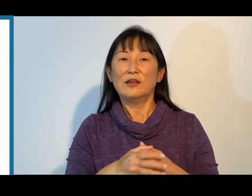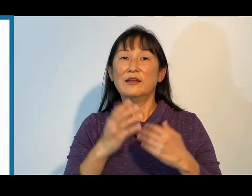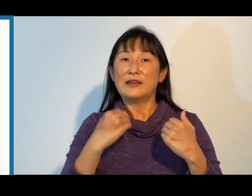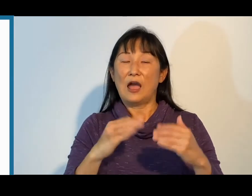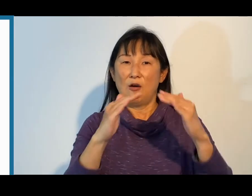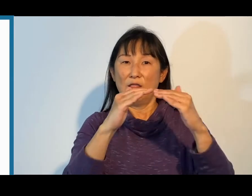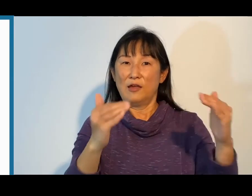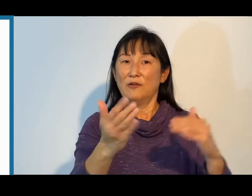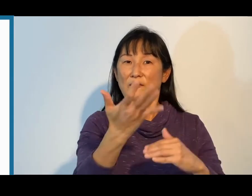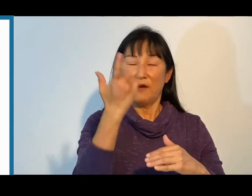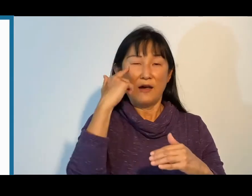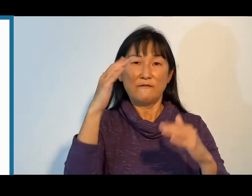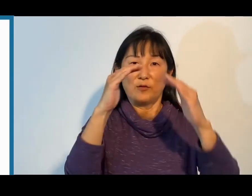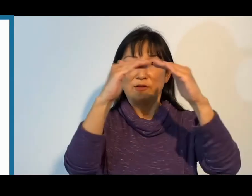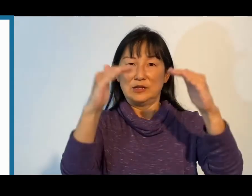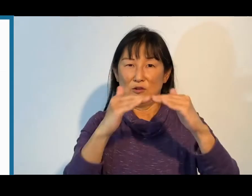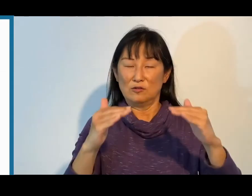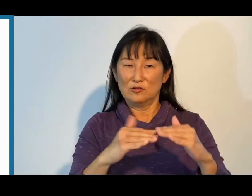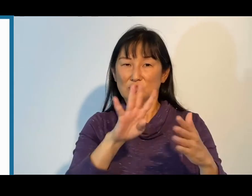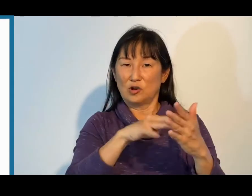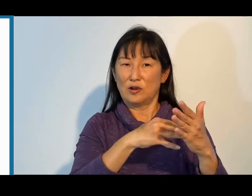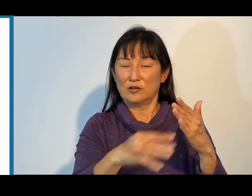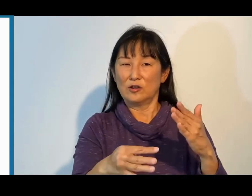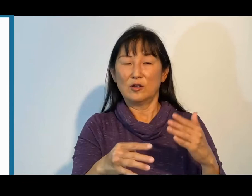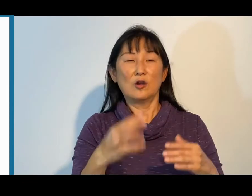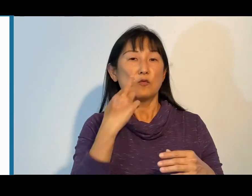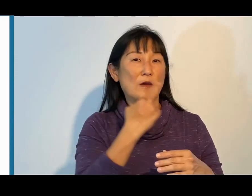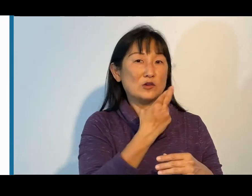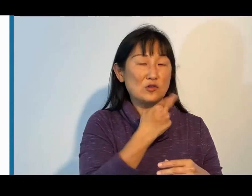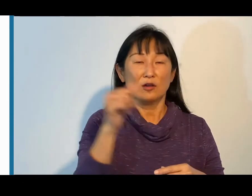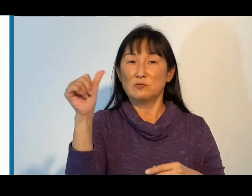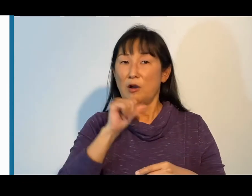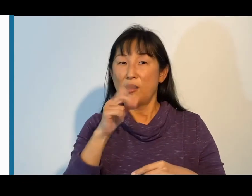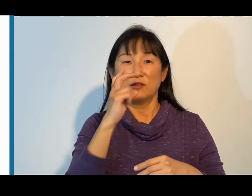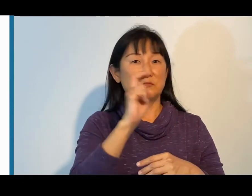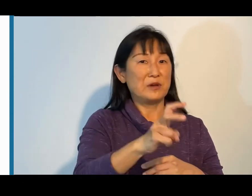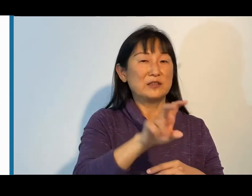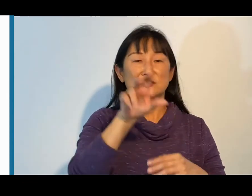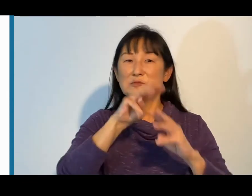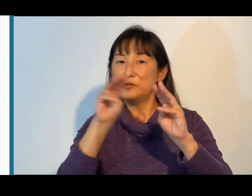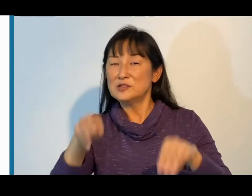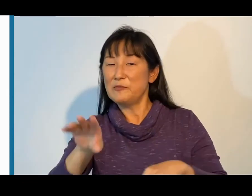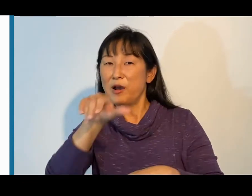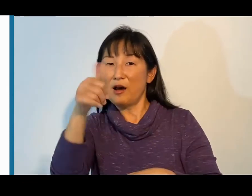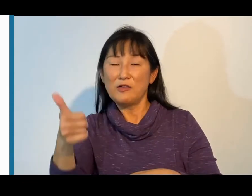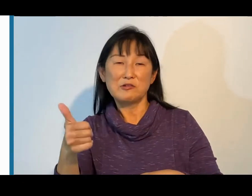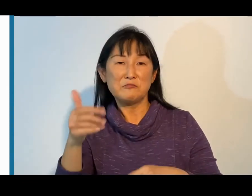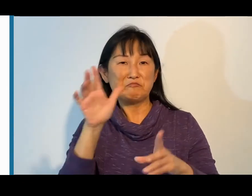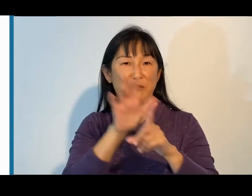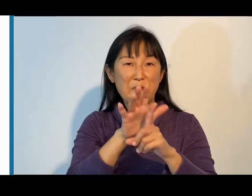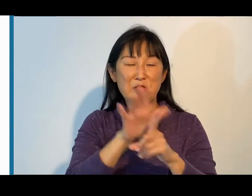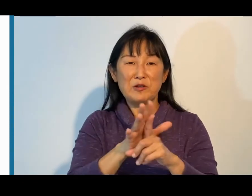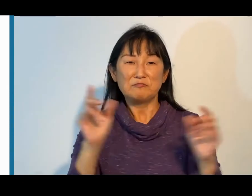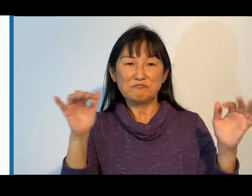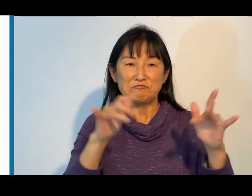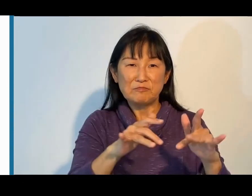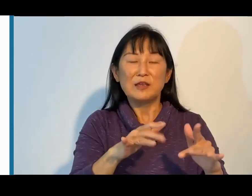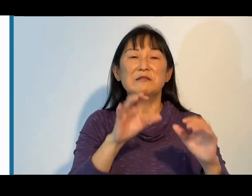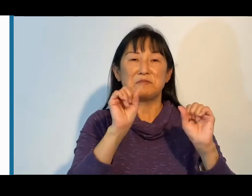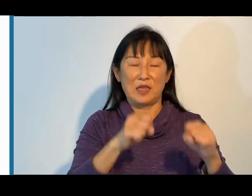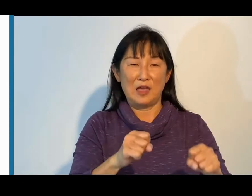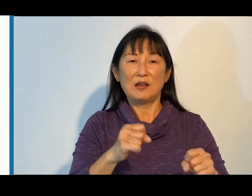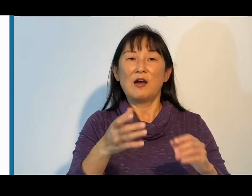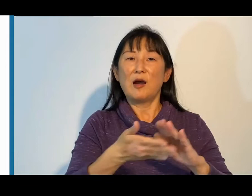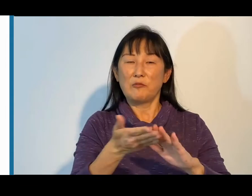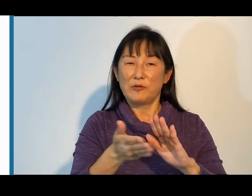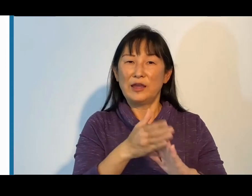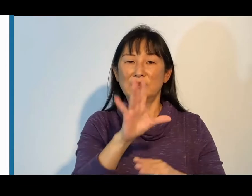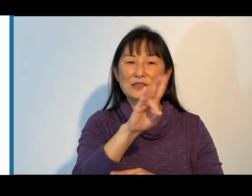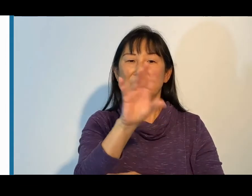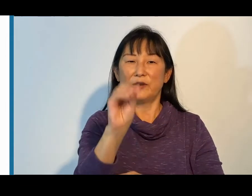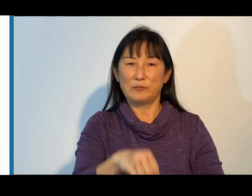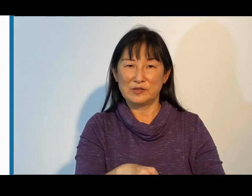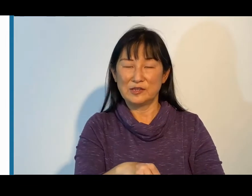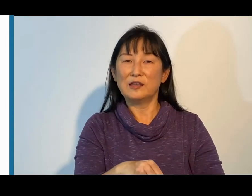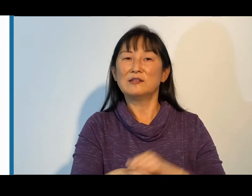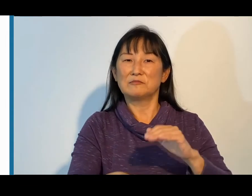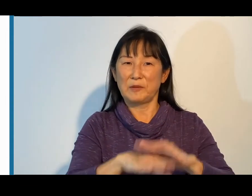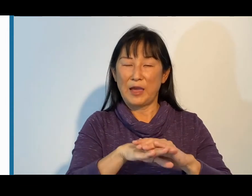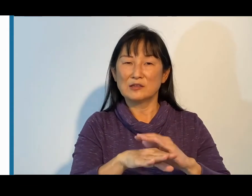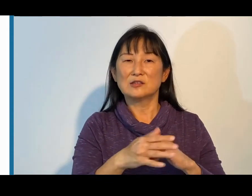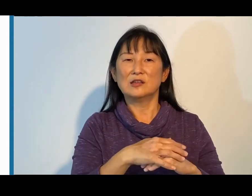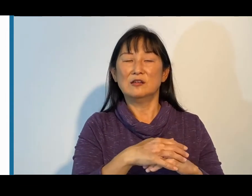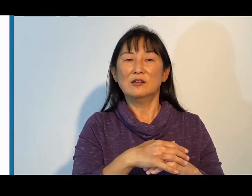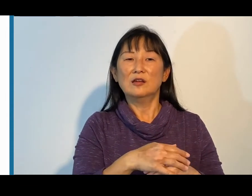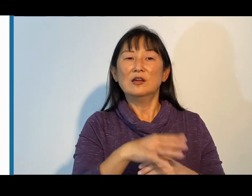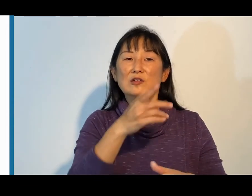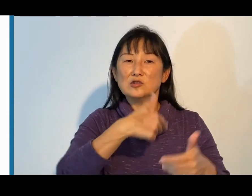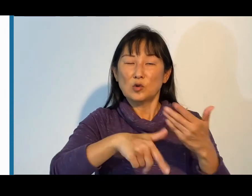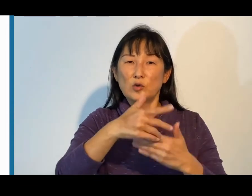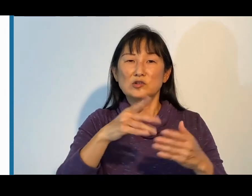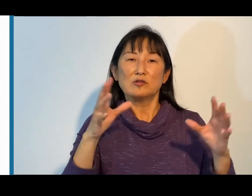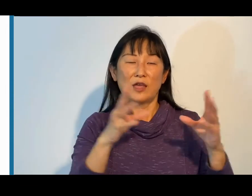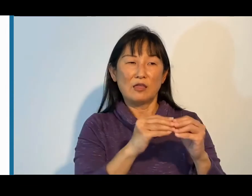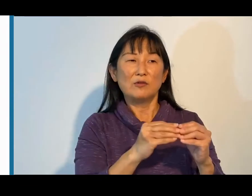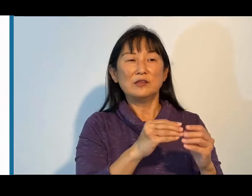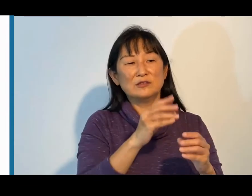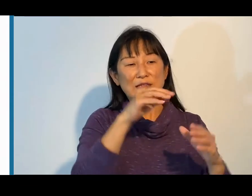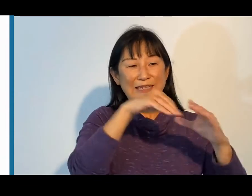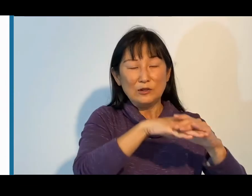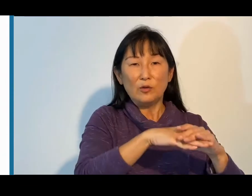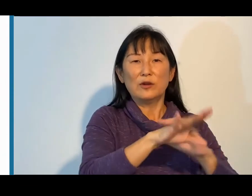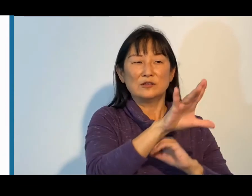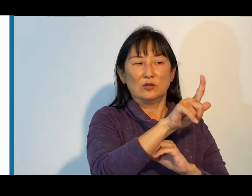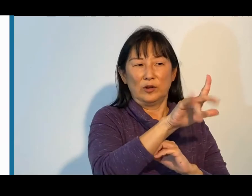Restaurants, bars, buses, museums, and other attractions can now operate at 75 percent capacity. Social gatherings are allowed, up to 25 people indoors and 75 outdoors.